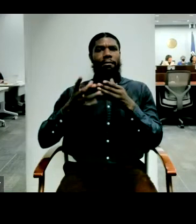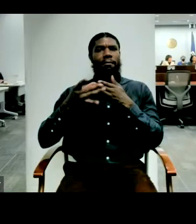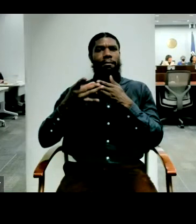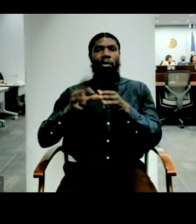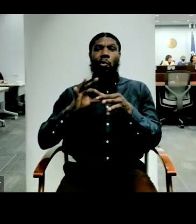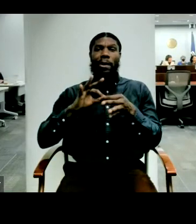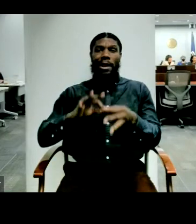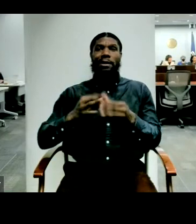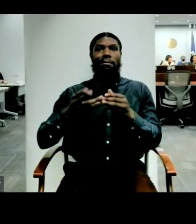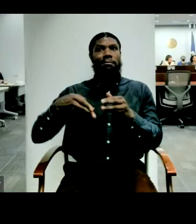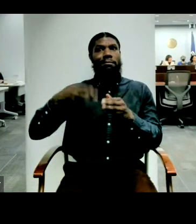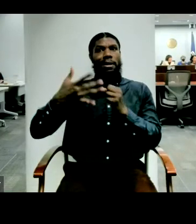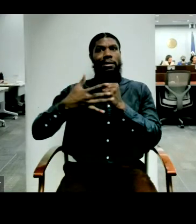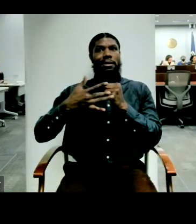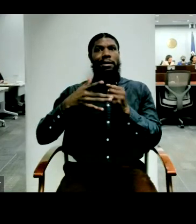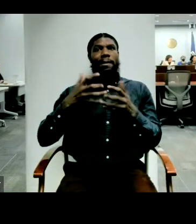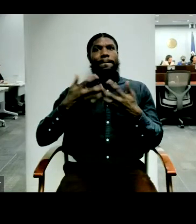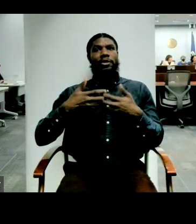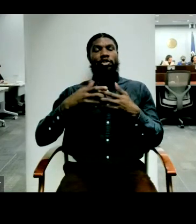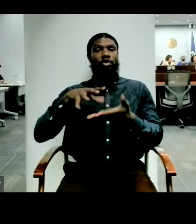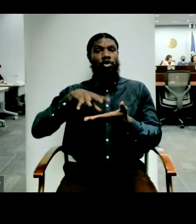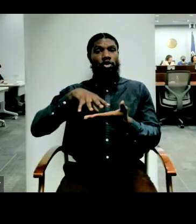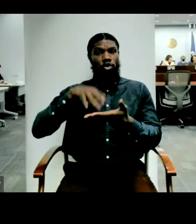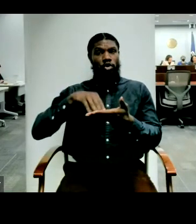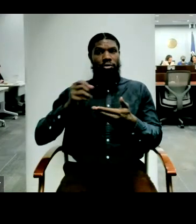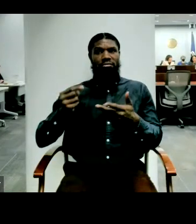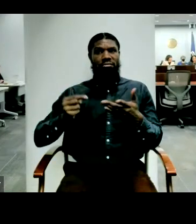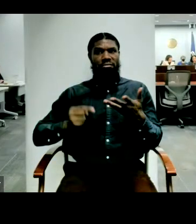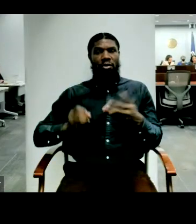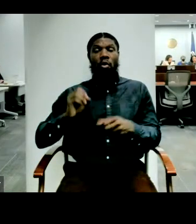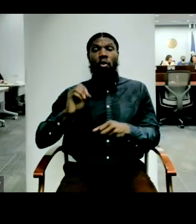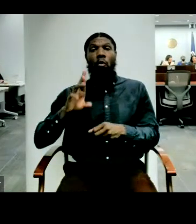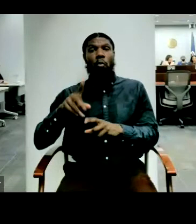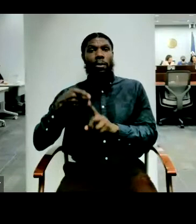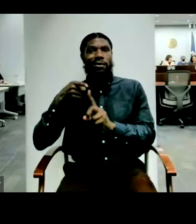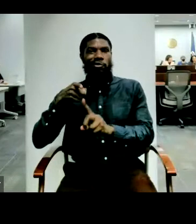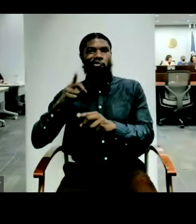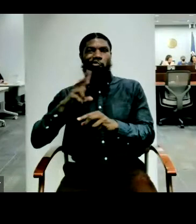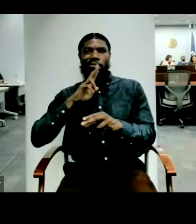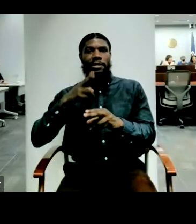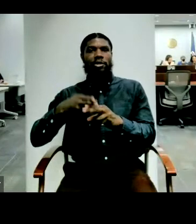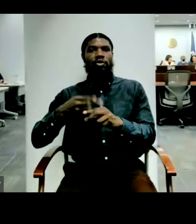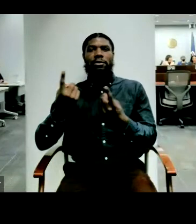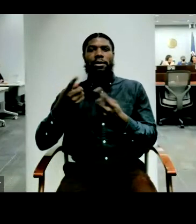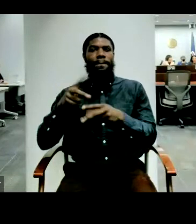machine learning kinds of things or in particular you've been mentioning this surveillance issue.